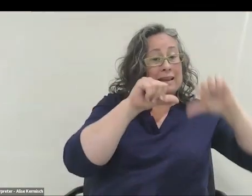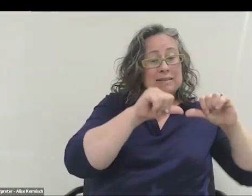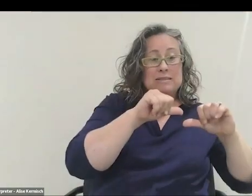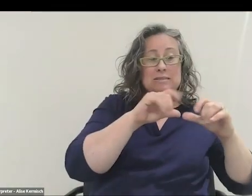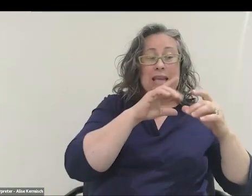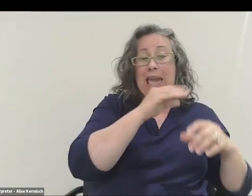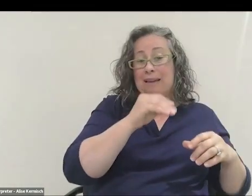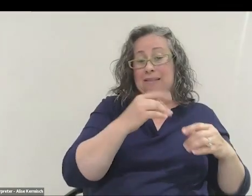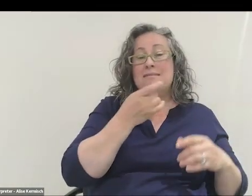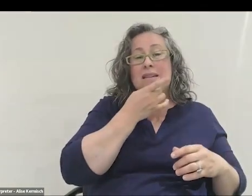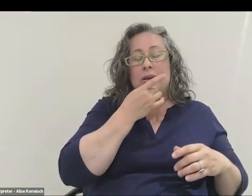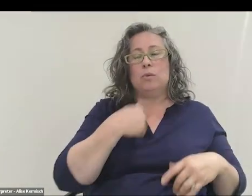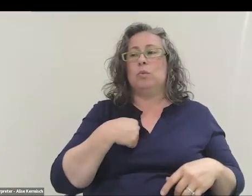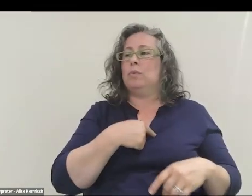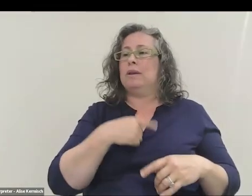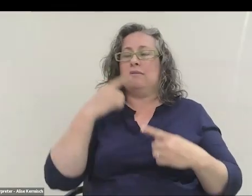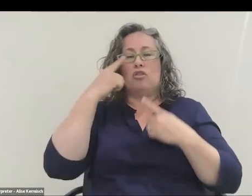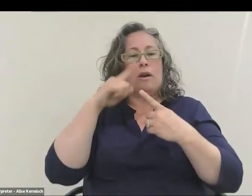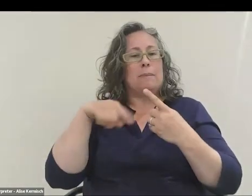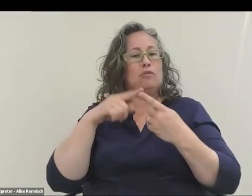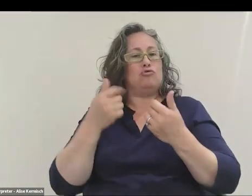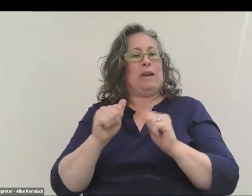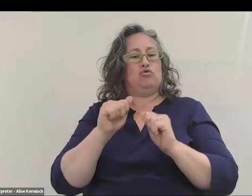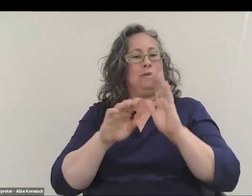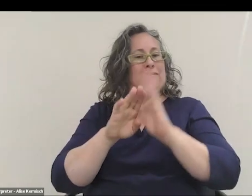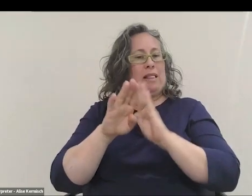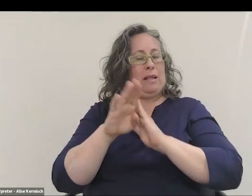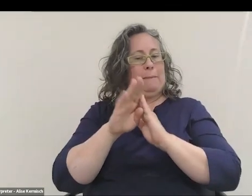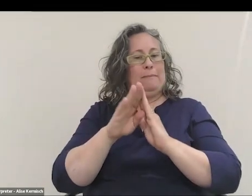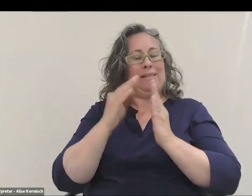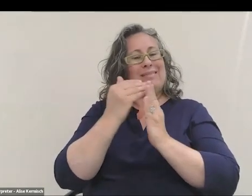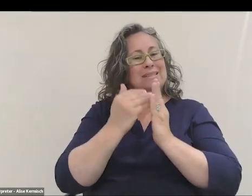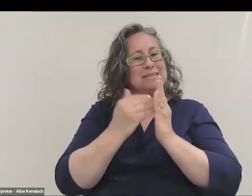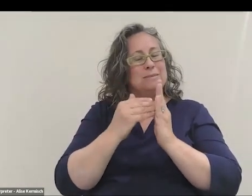We've thought about trying to develop these lesson plans, but we just haven't had the time.